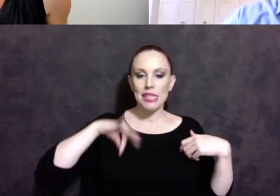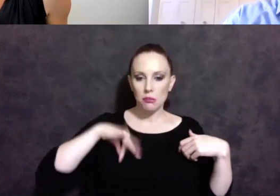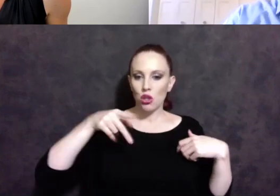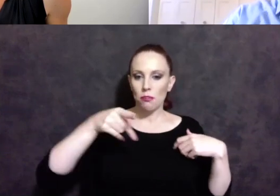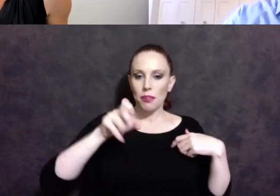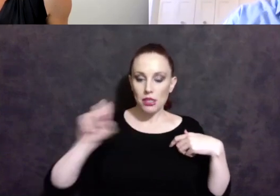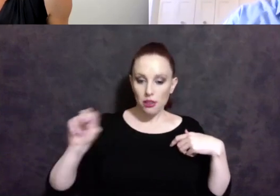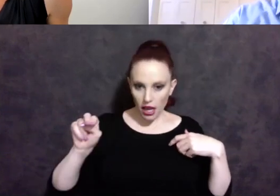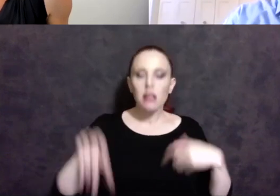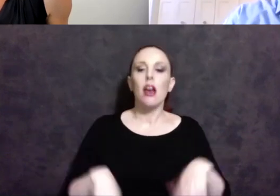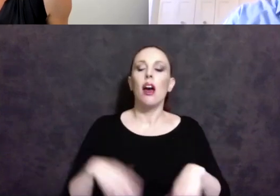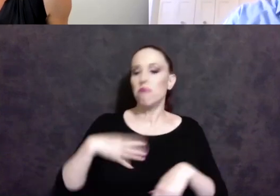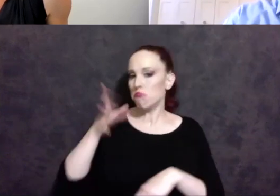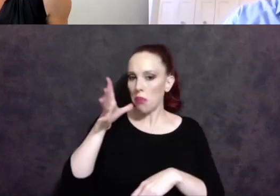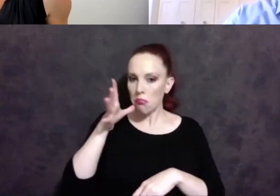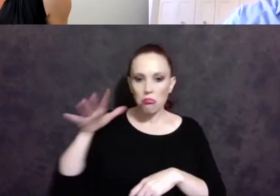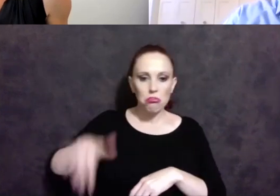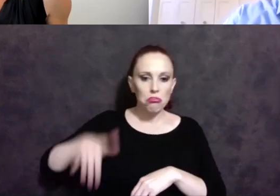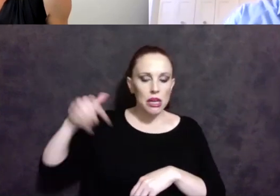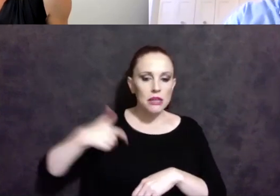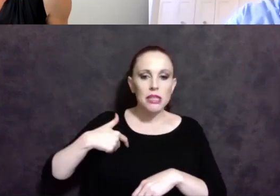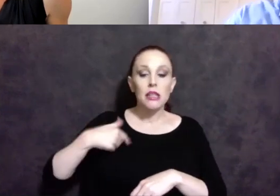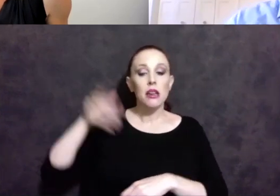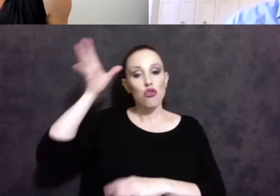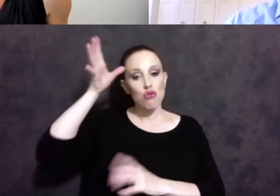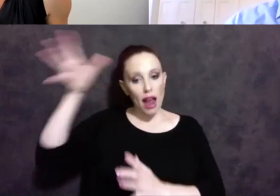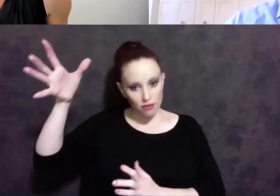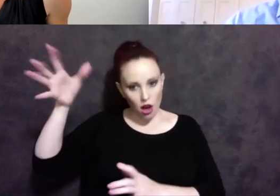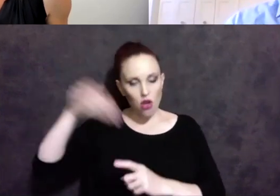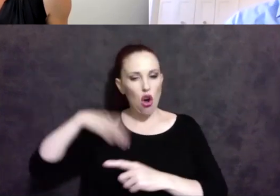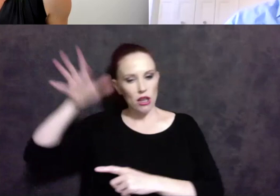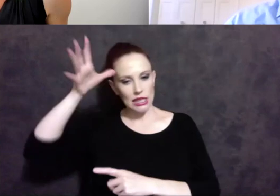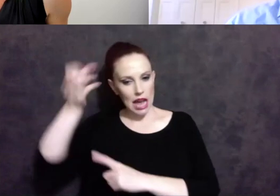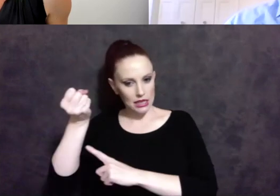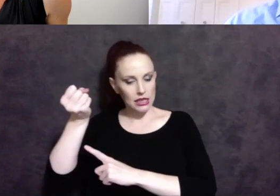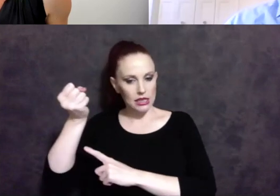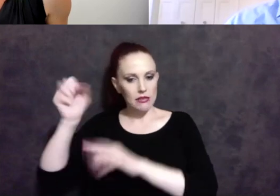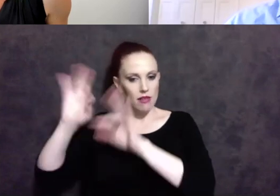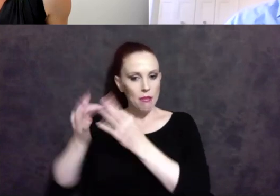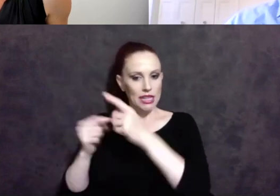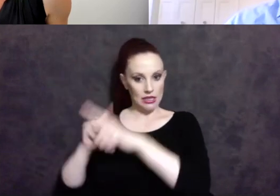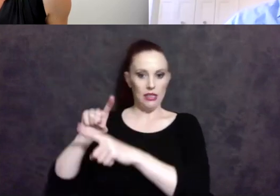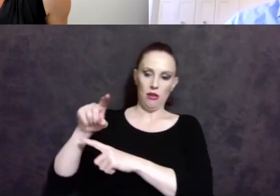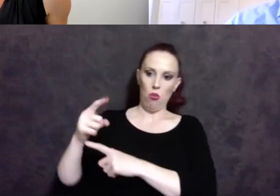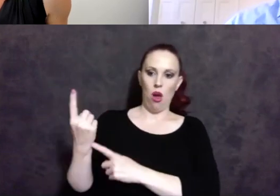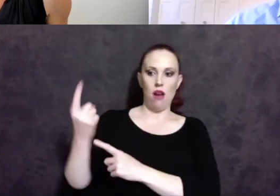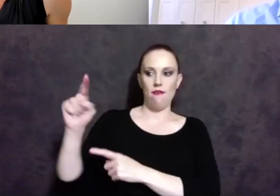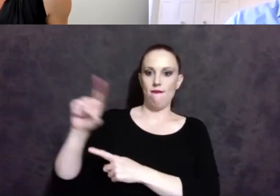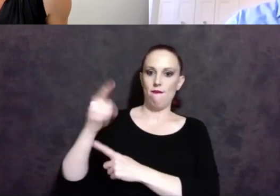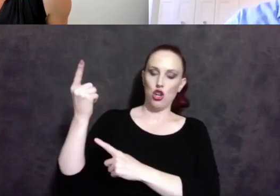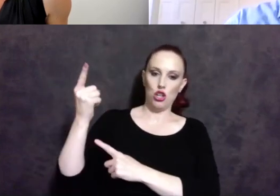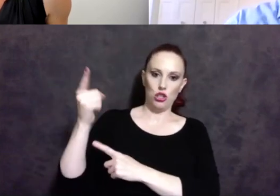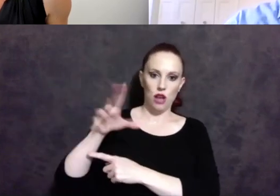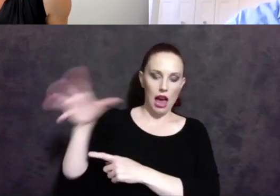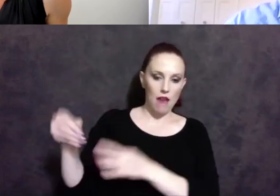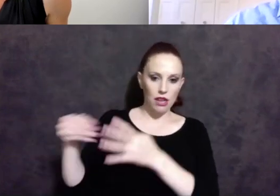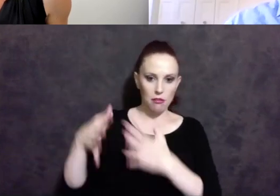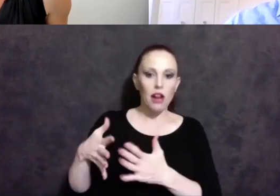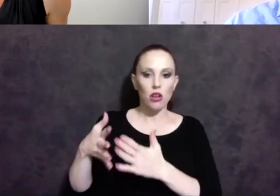raised by my mom and my grandfather was one of the first to activate the steel union.